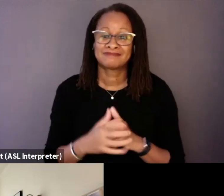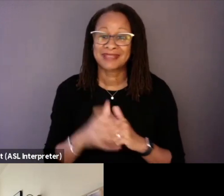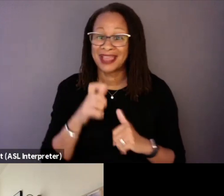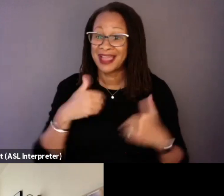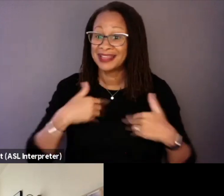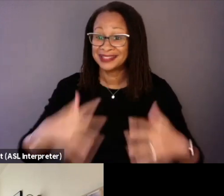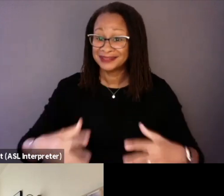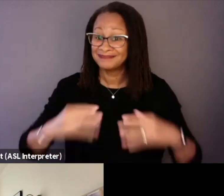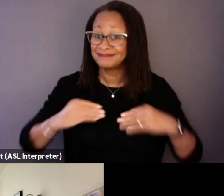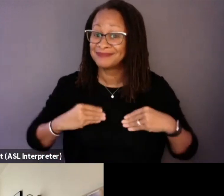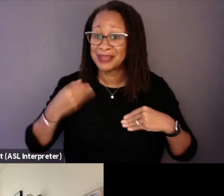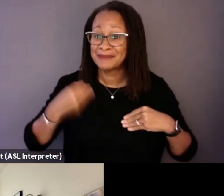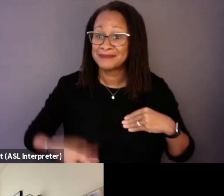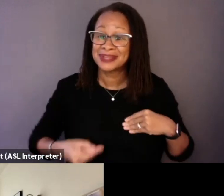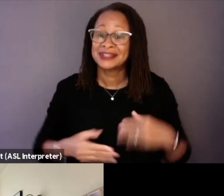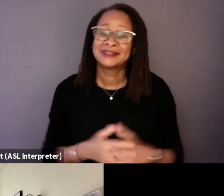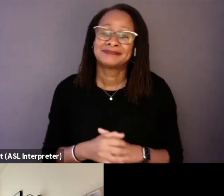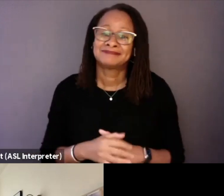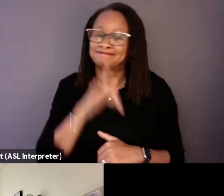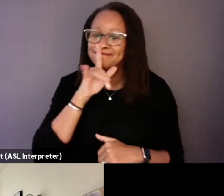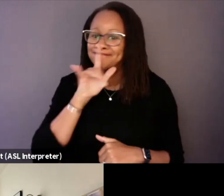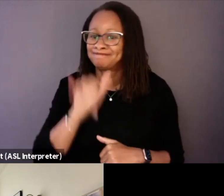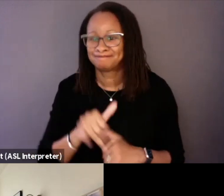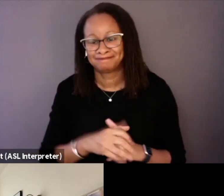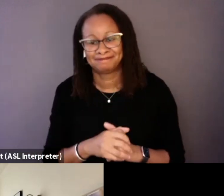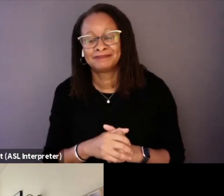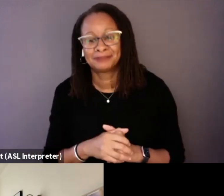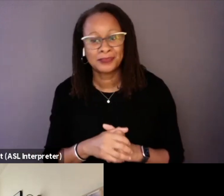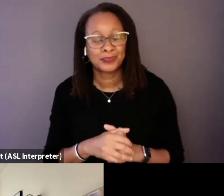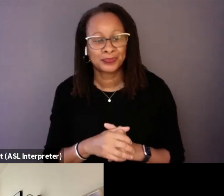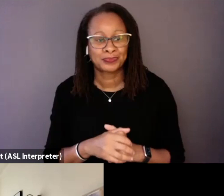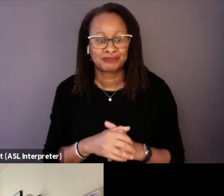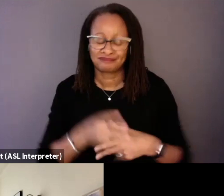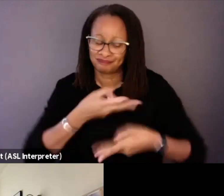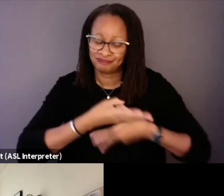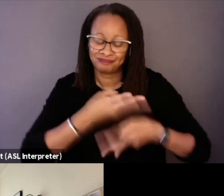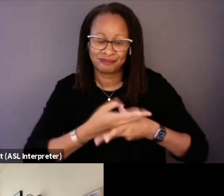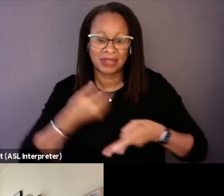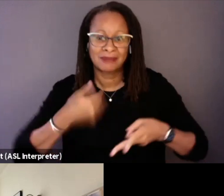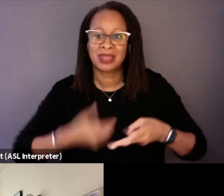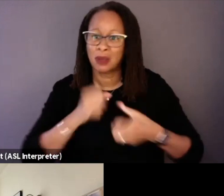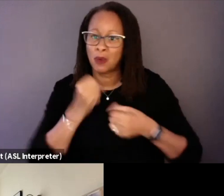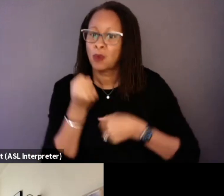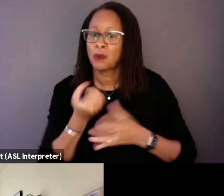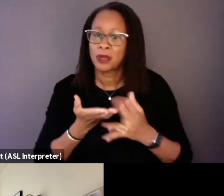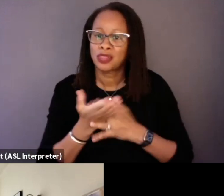and really nurtured me and holds me through this all.